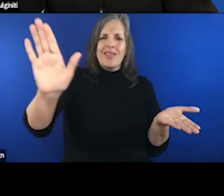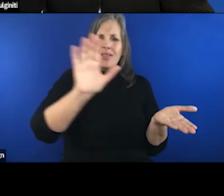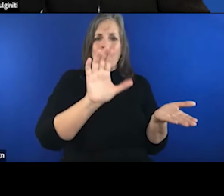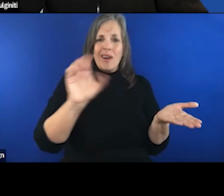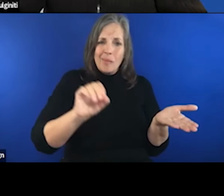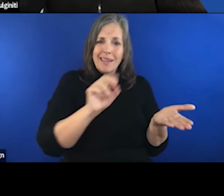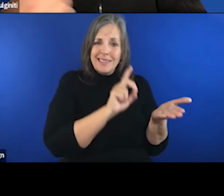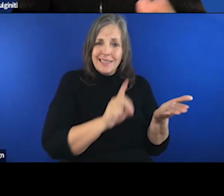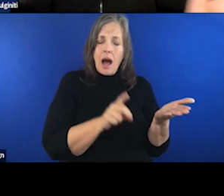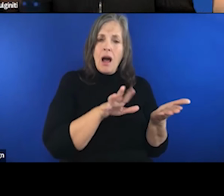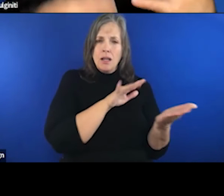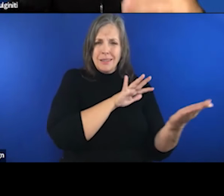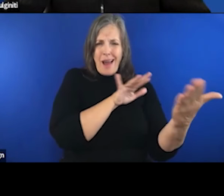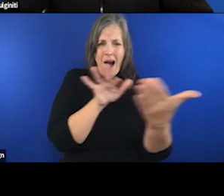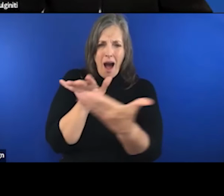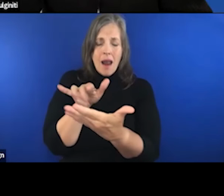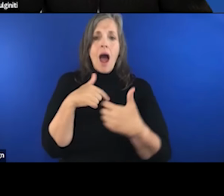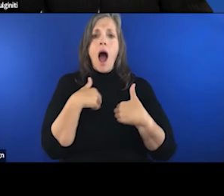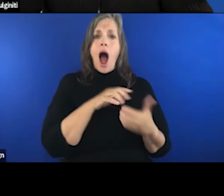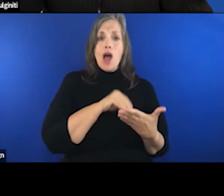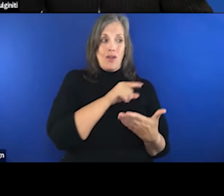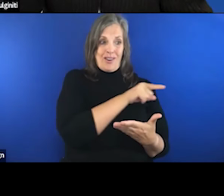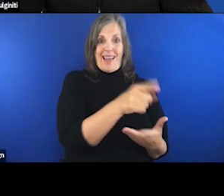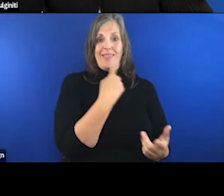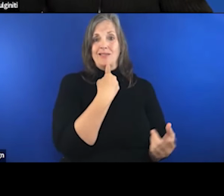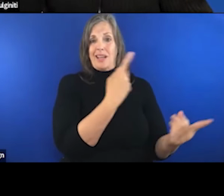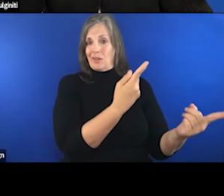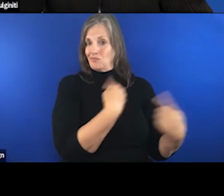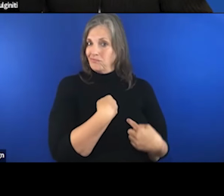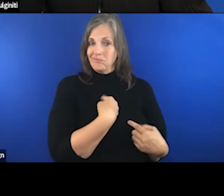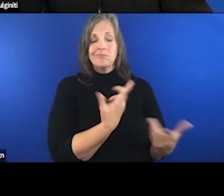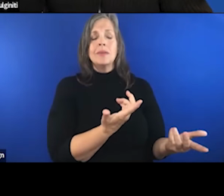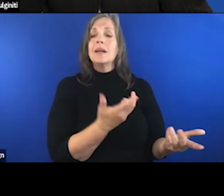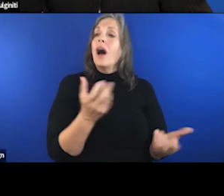I learned and I they would tell me and I learned that a lot of the problems start in design a